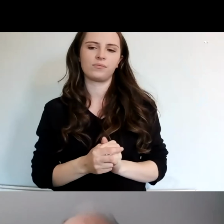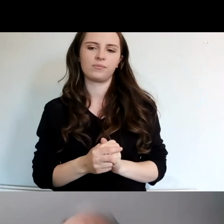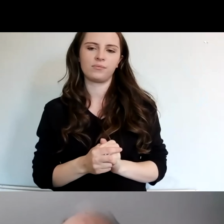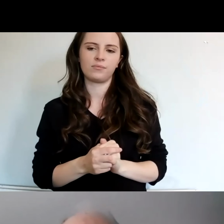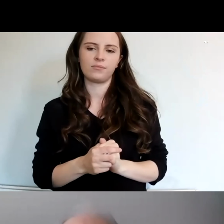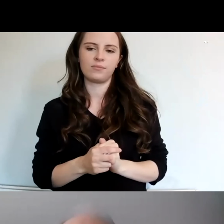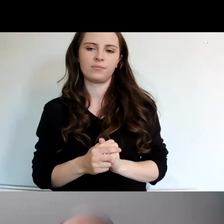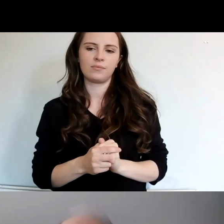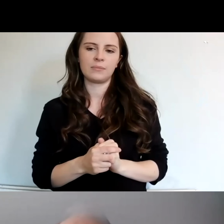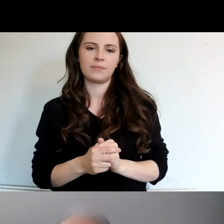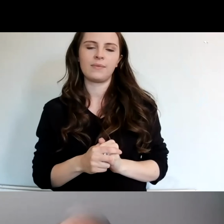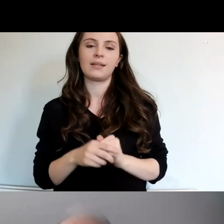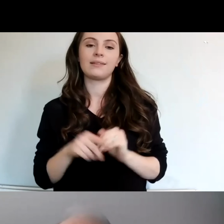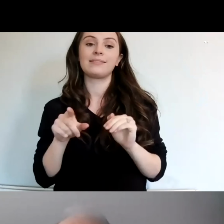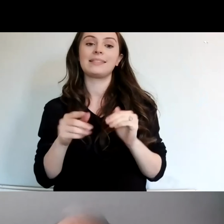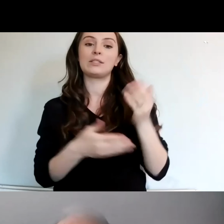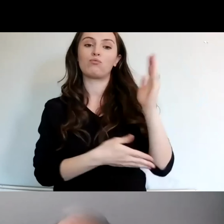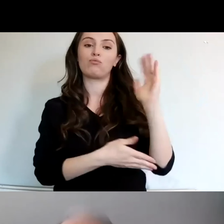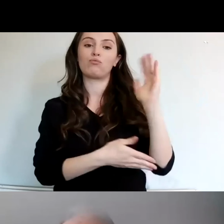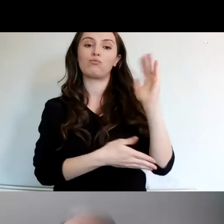titled... (READS SLIDE)